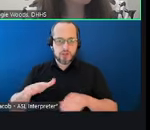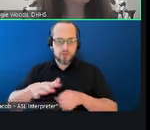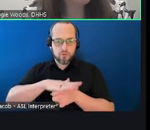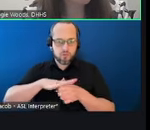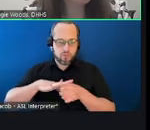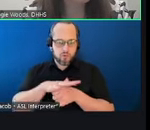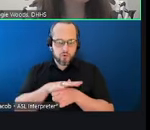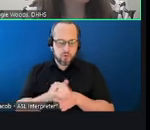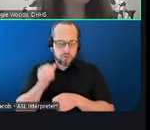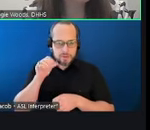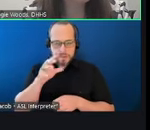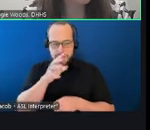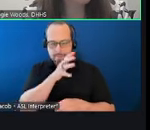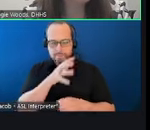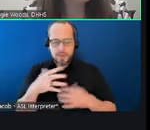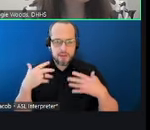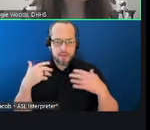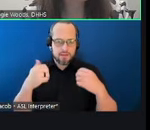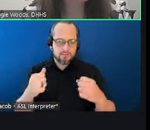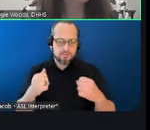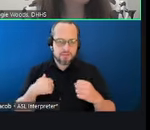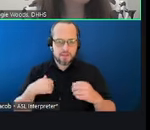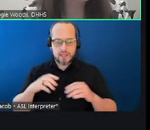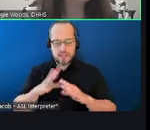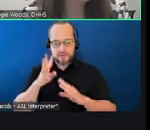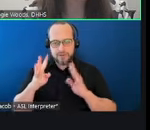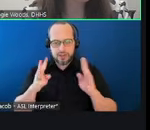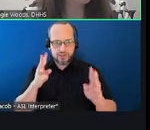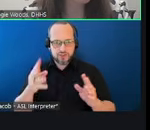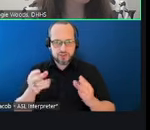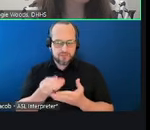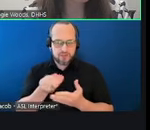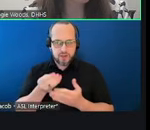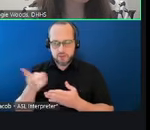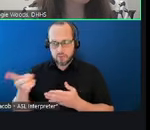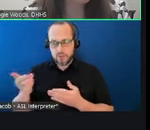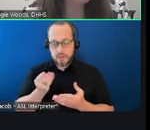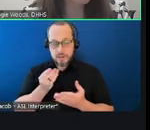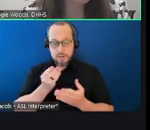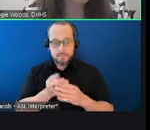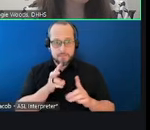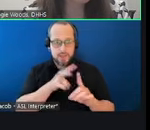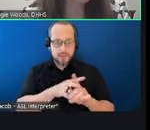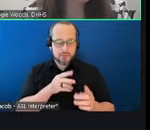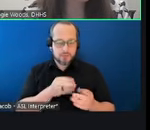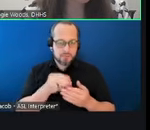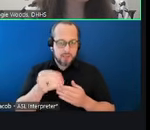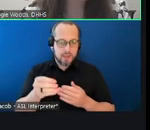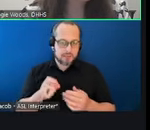fund that will allow providers to apply to receive funding to purchase needed technologies. And we'll